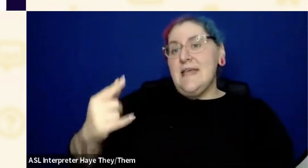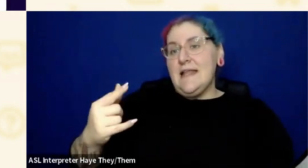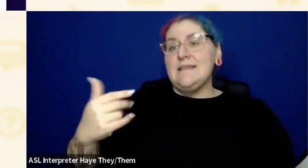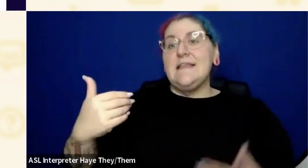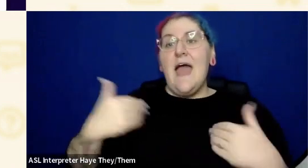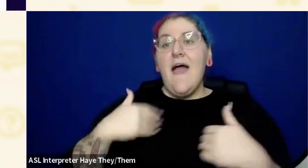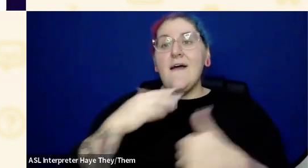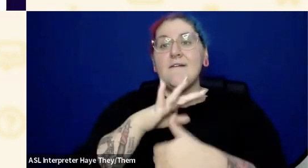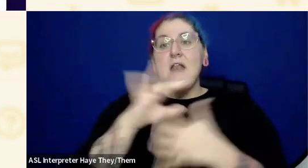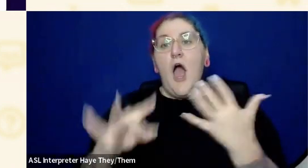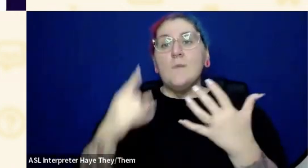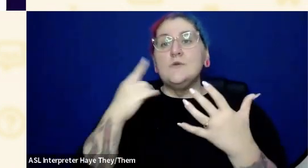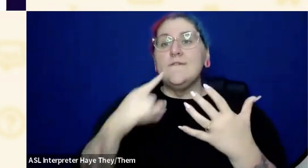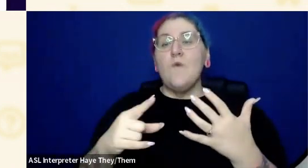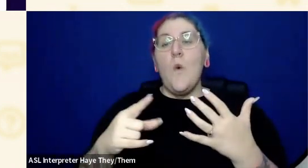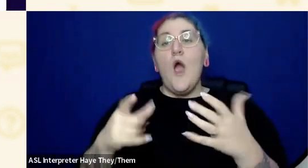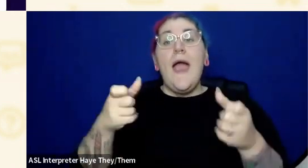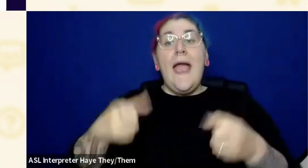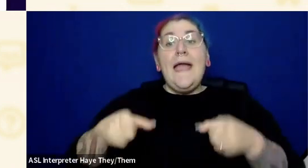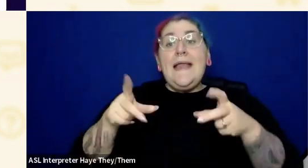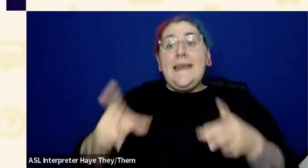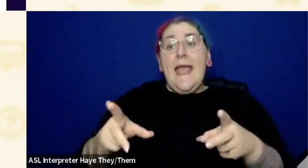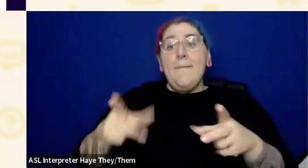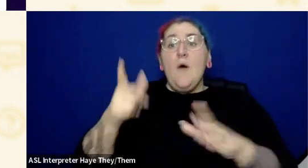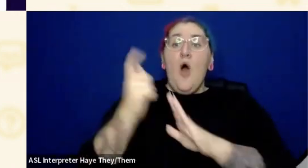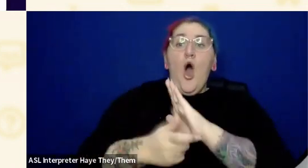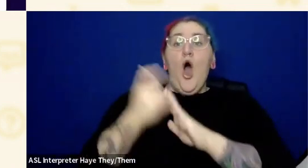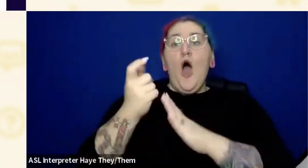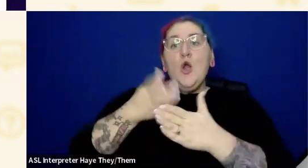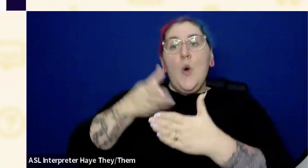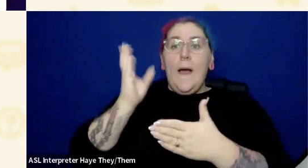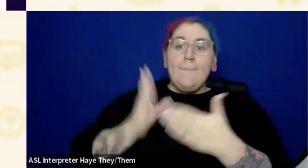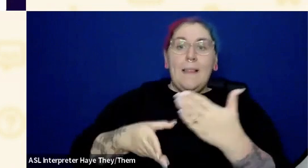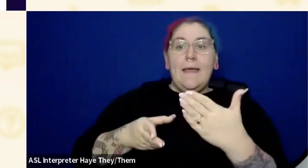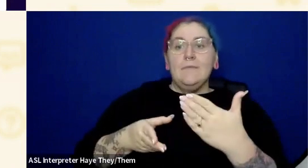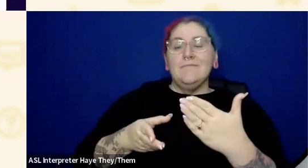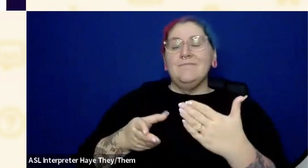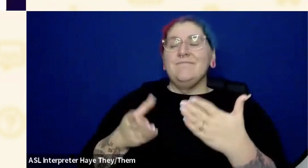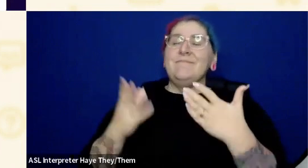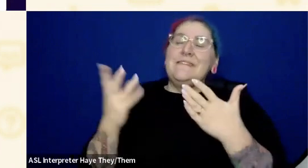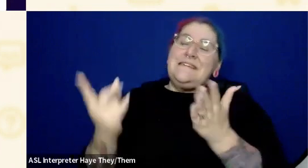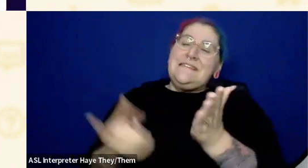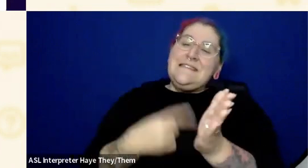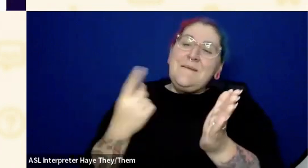And this, by default, sometimes provides some attributes.